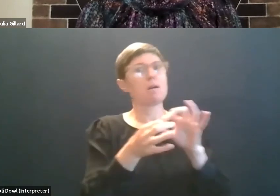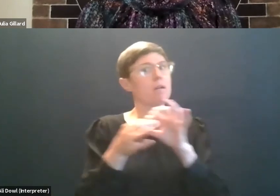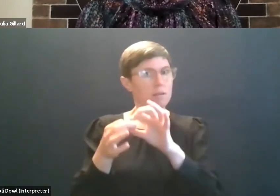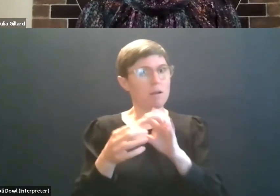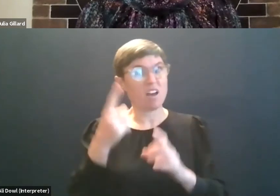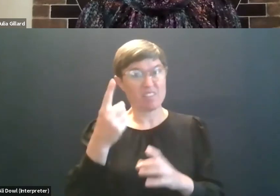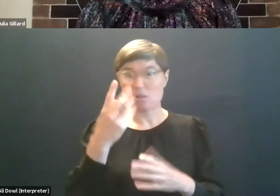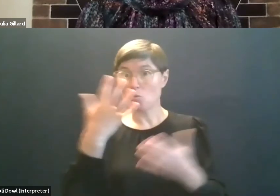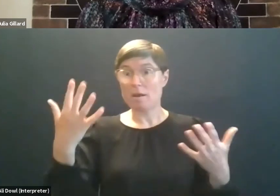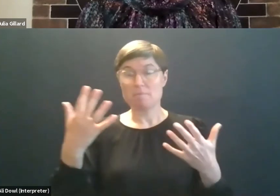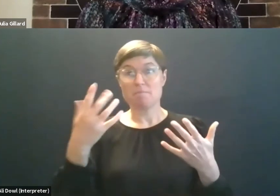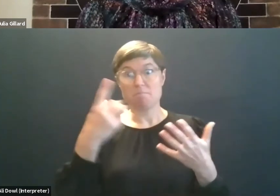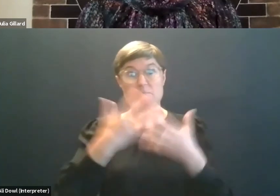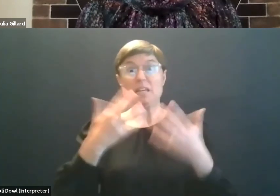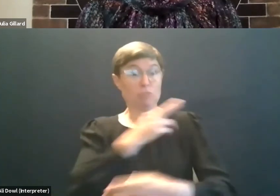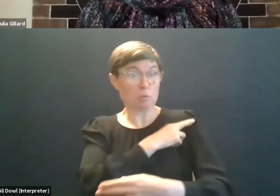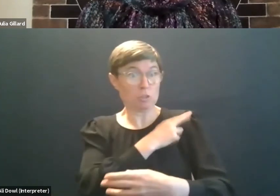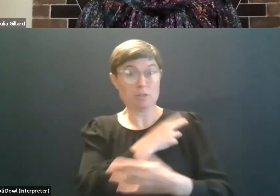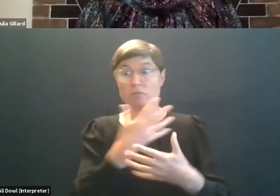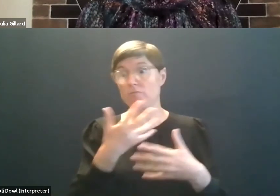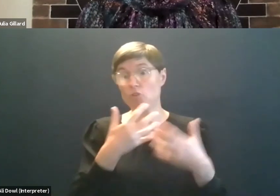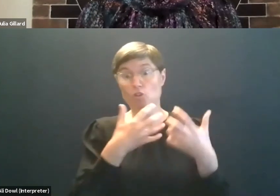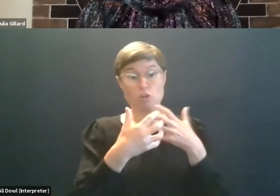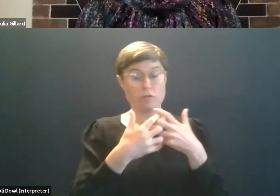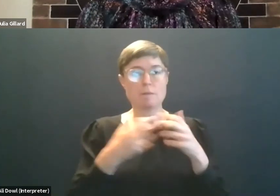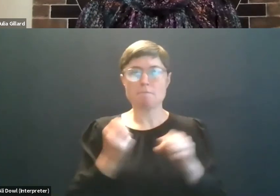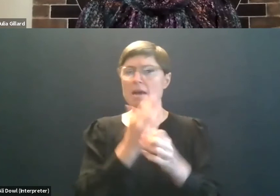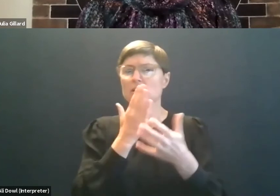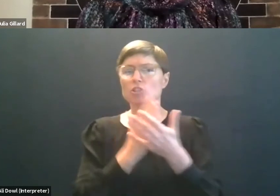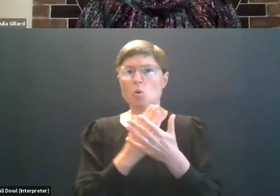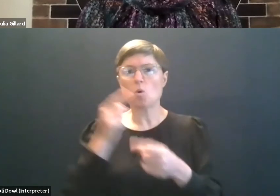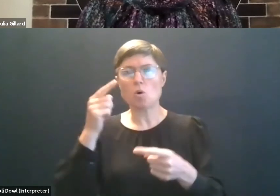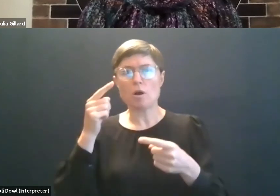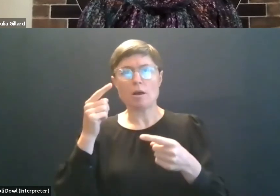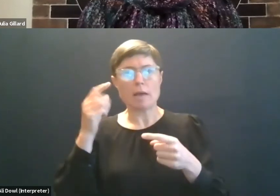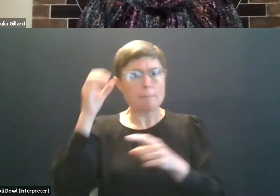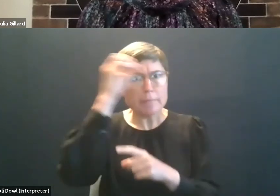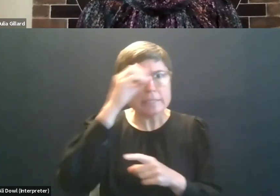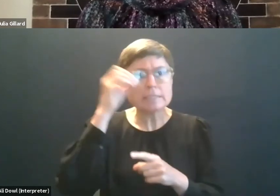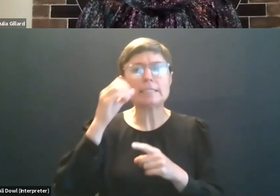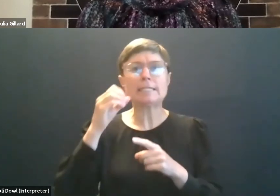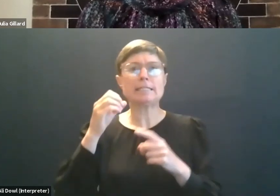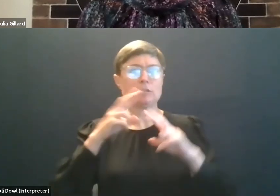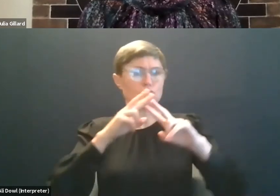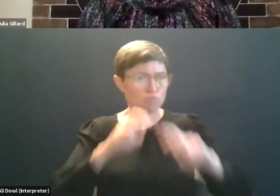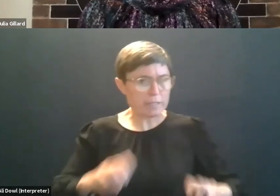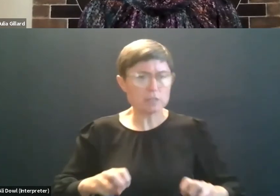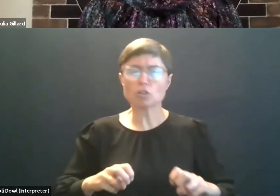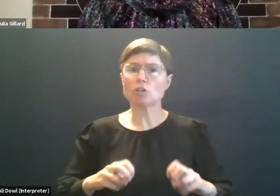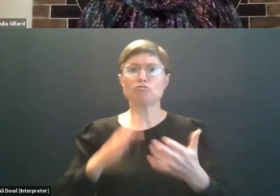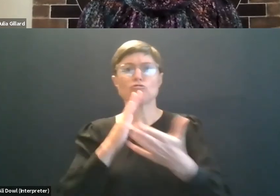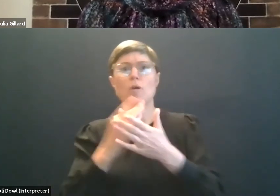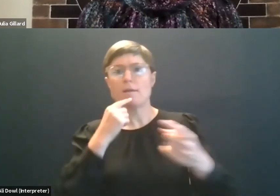of a university is to bring some rigour and divergent opinion into our society and community.